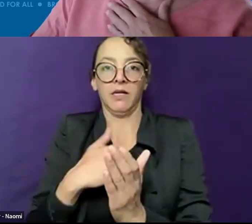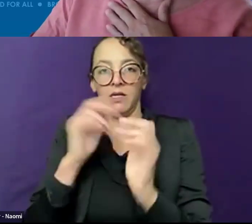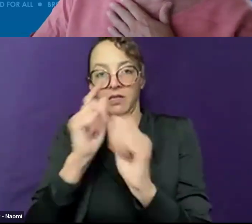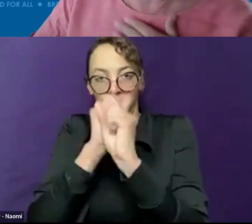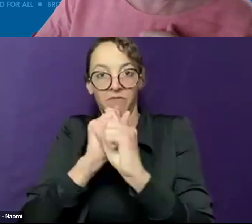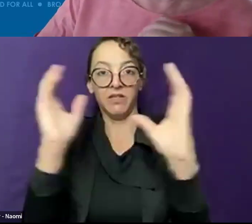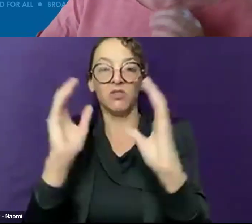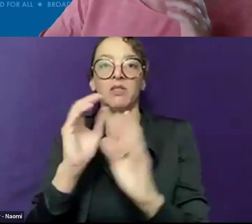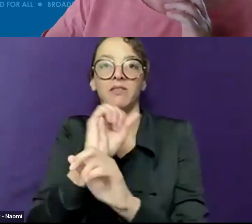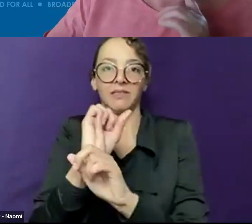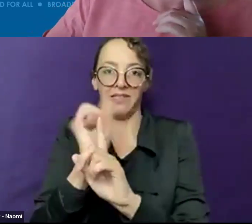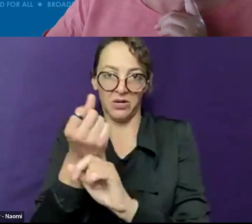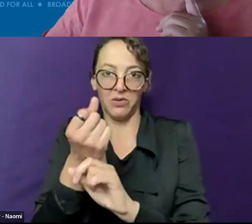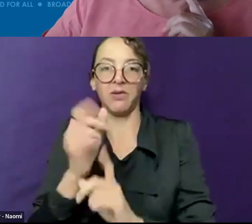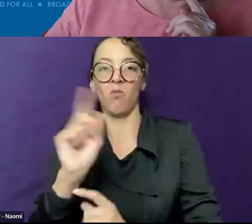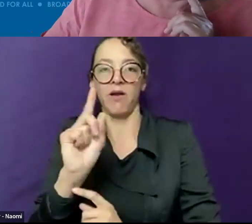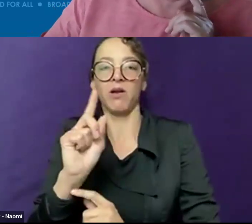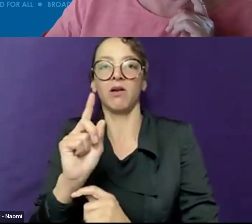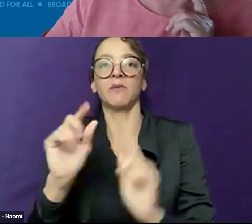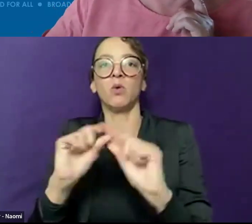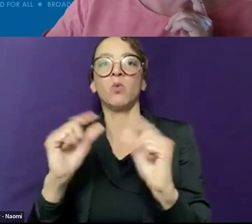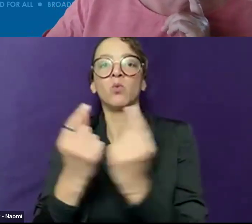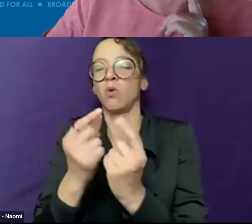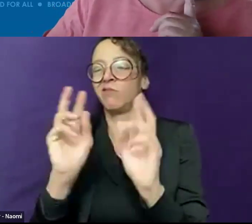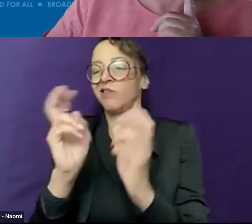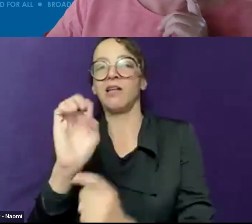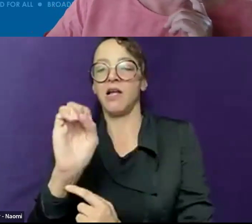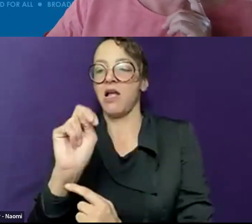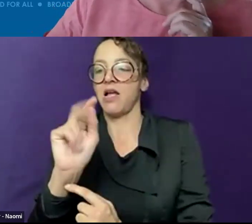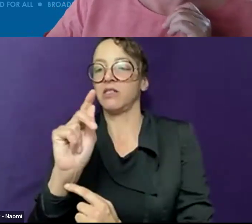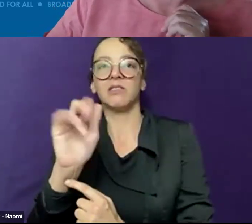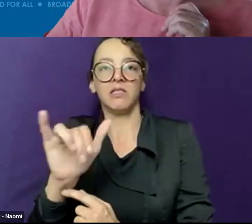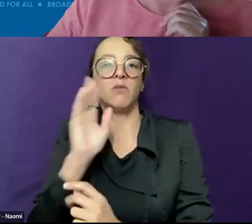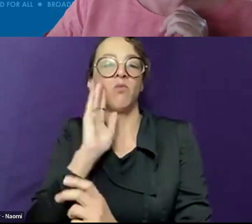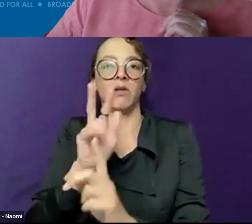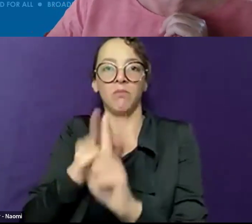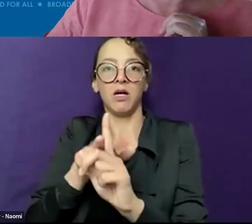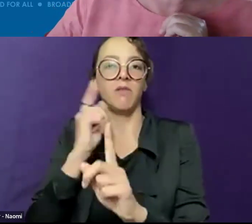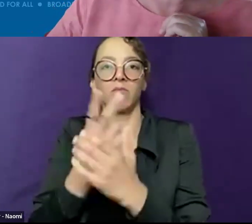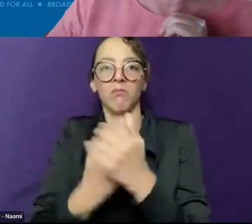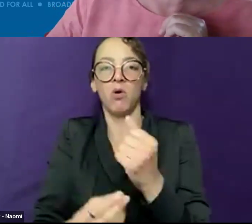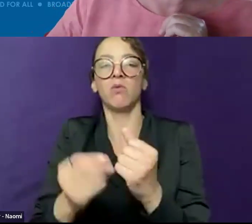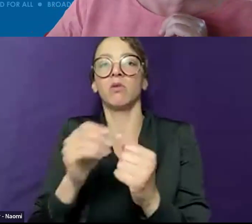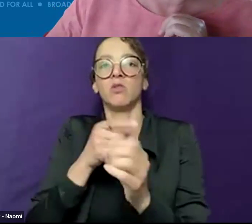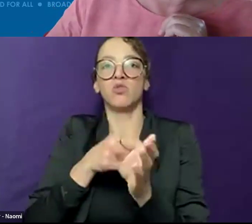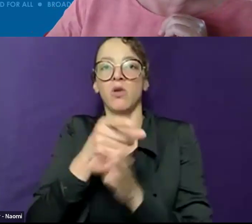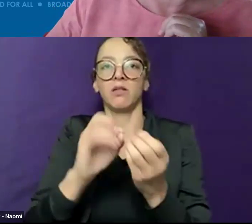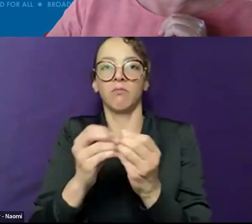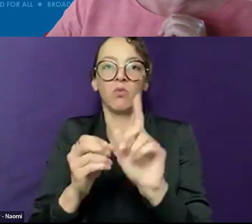scenario where an entity would be both a track one and track two applicant. But I think once